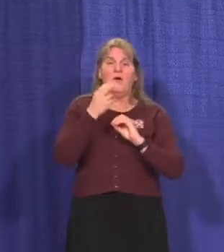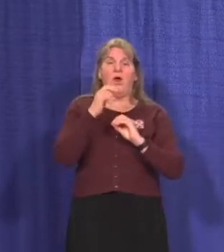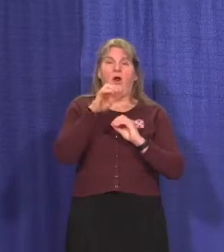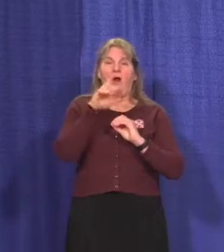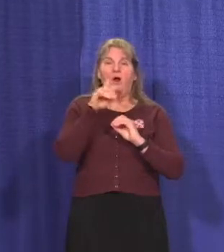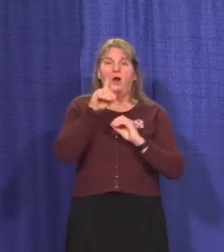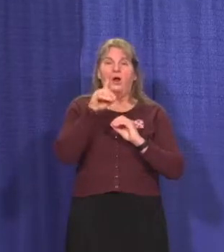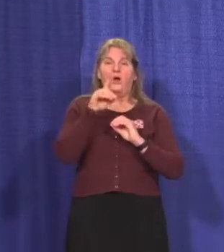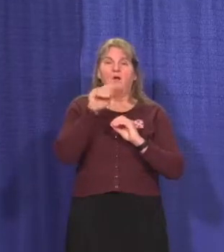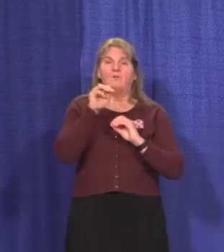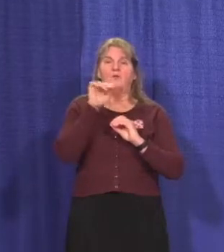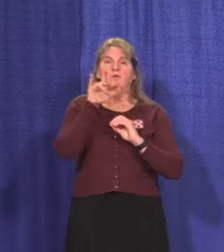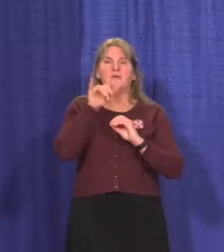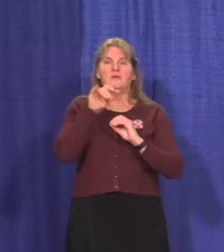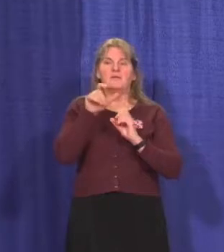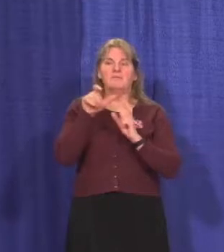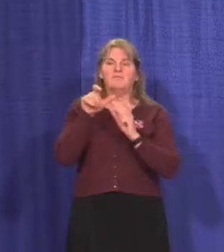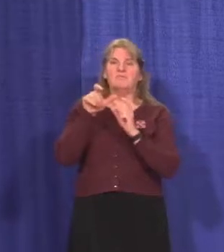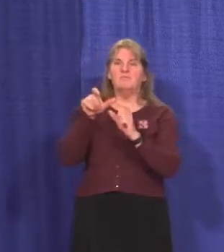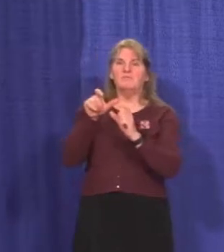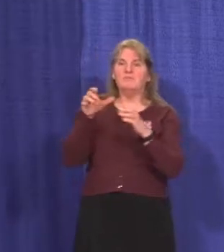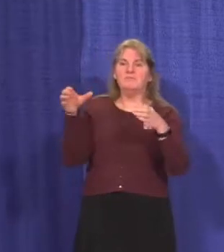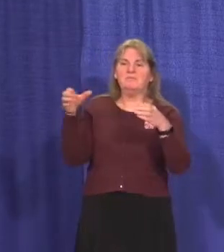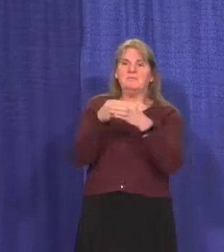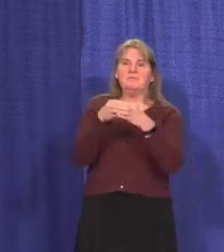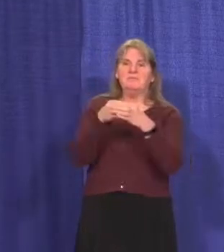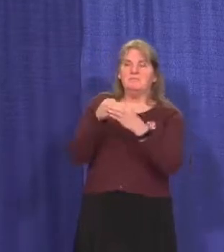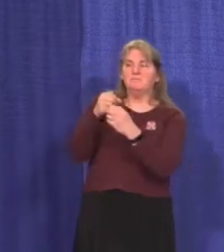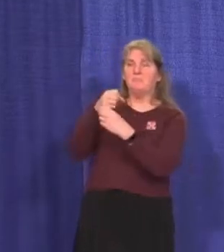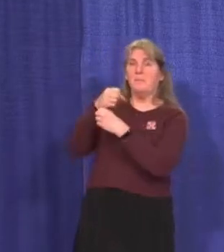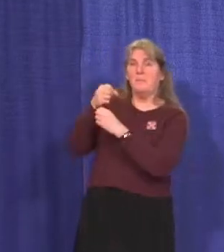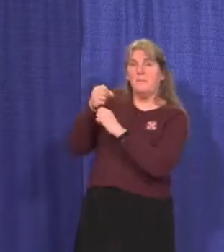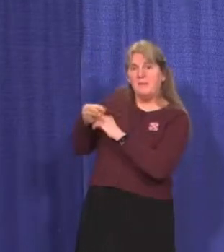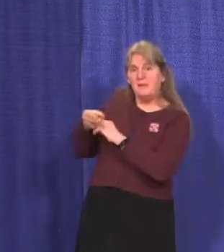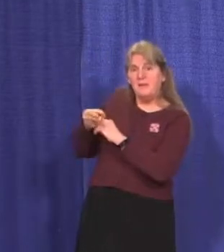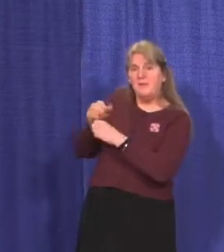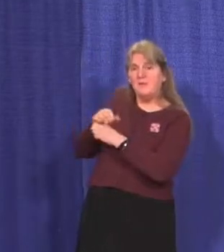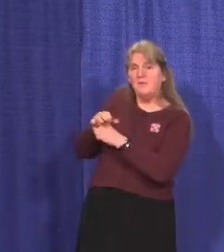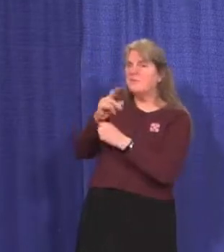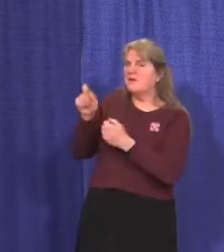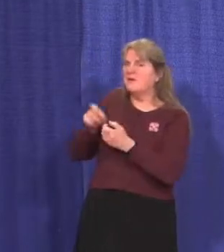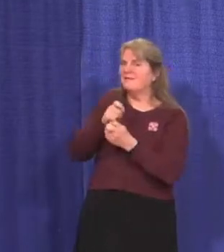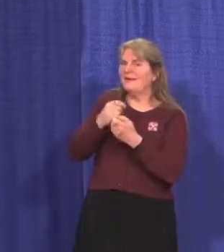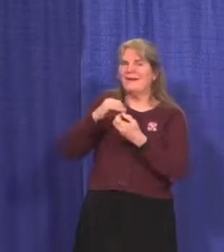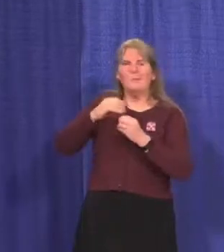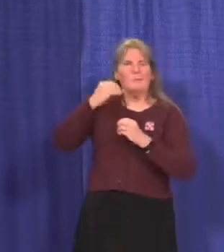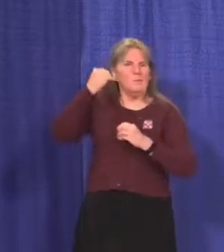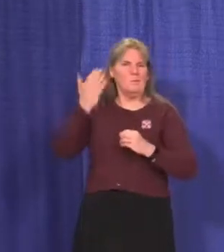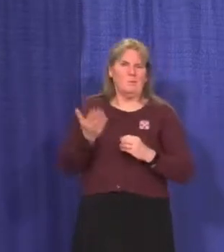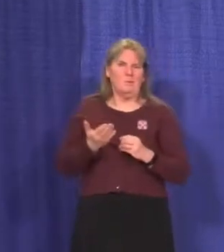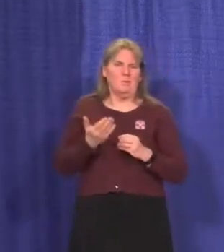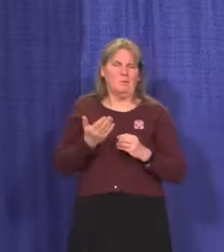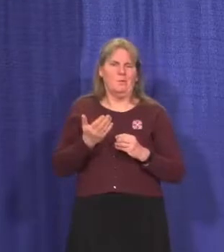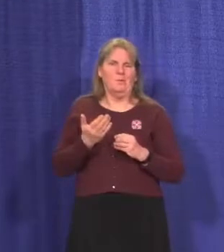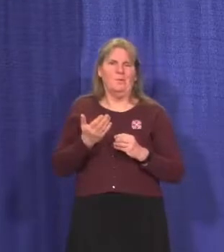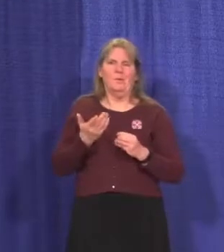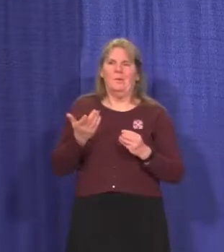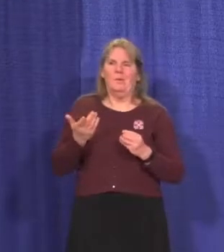vaccines and based on the virus.